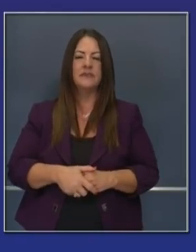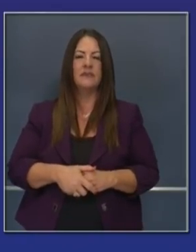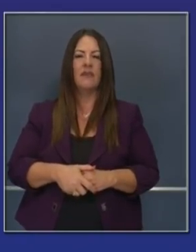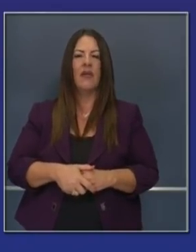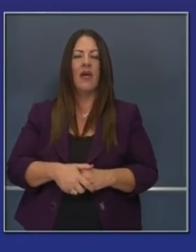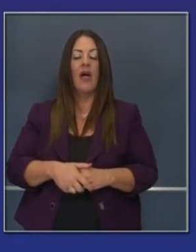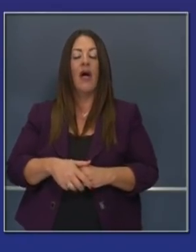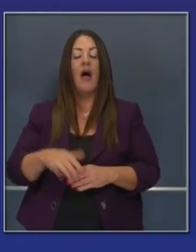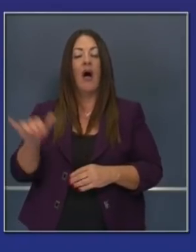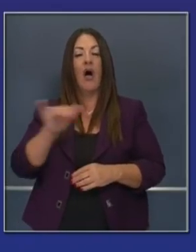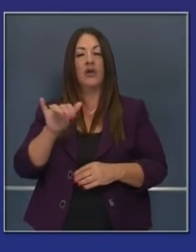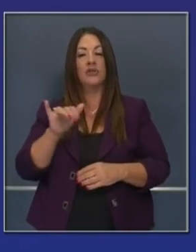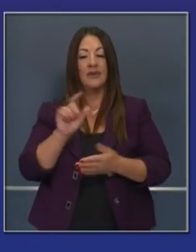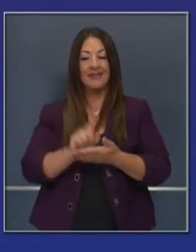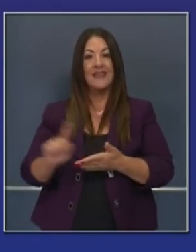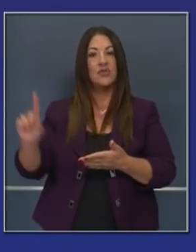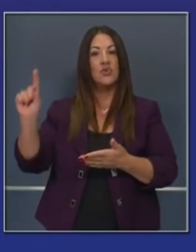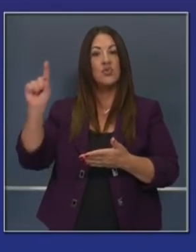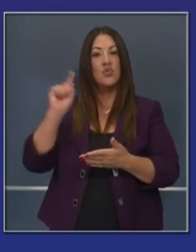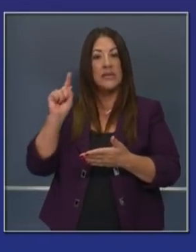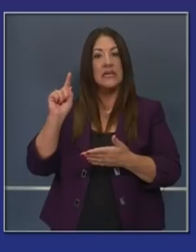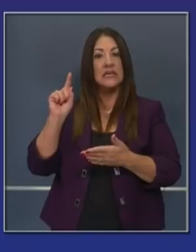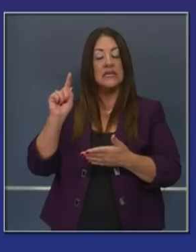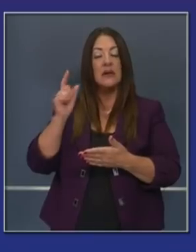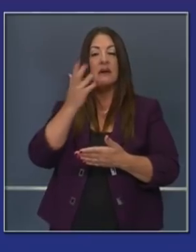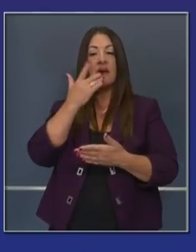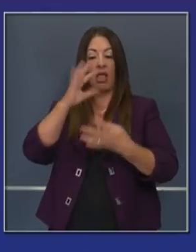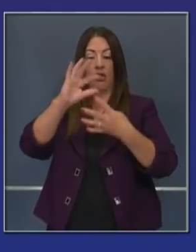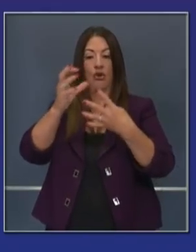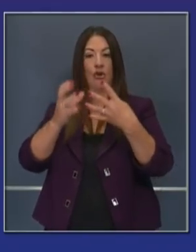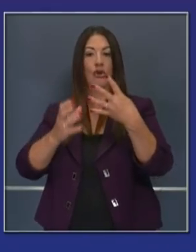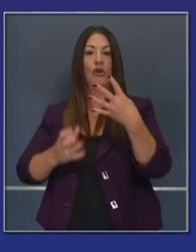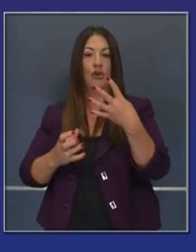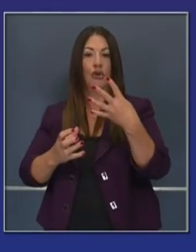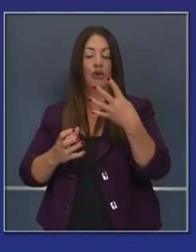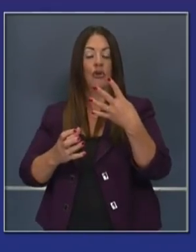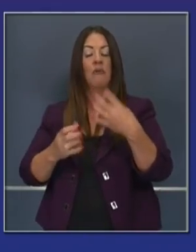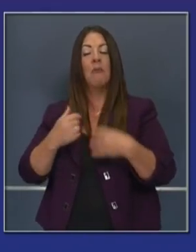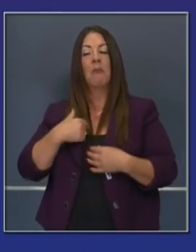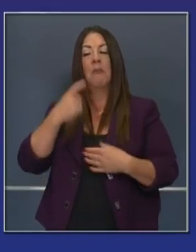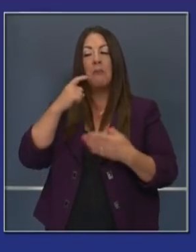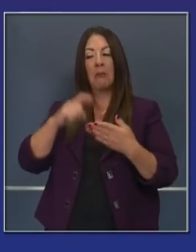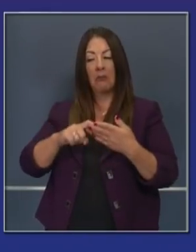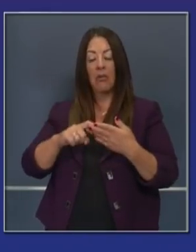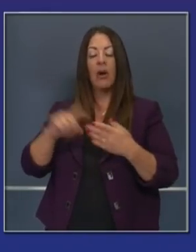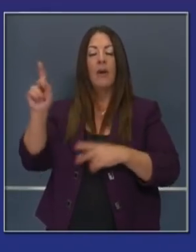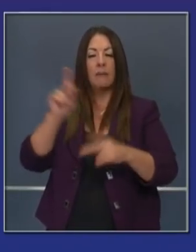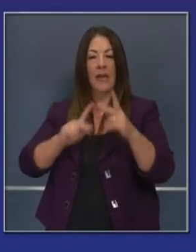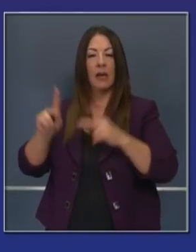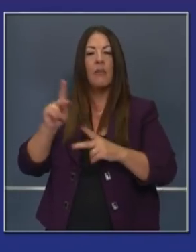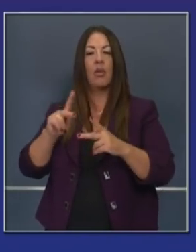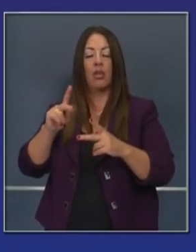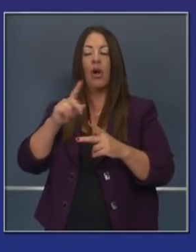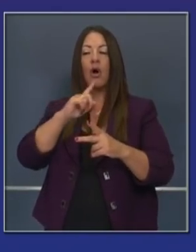HOSPITALIZATION RATES GO UP. WHAT WE ARE SEEING AND I WILL